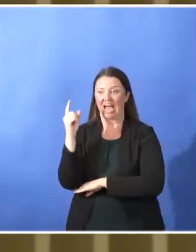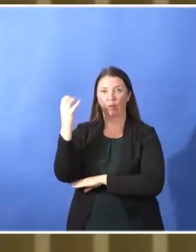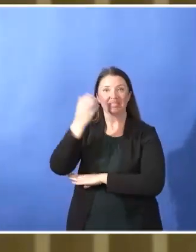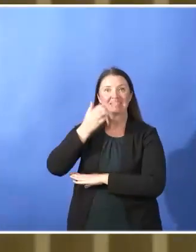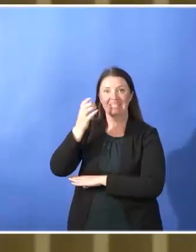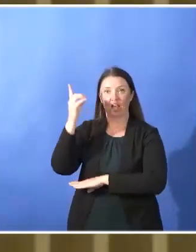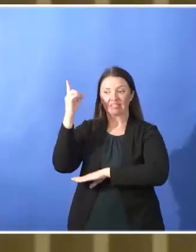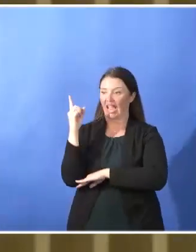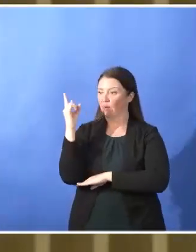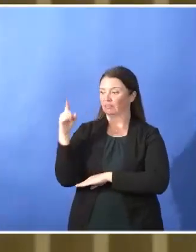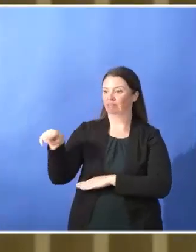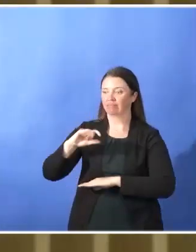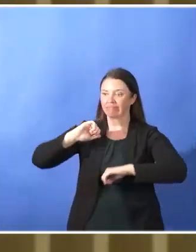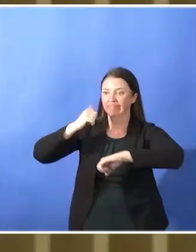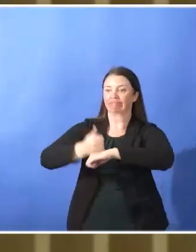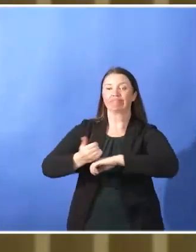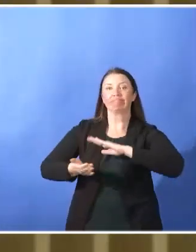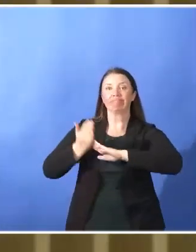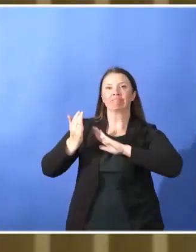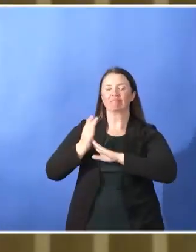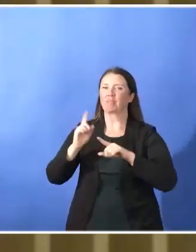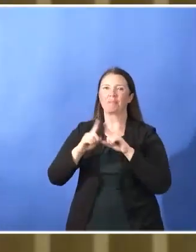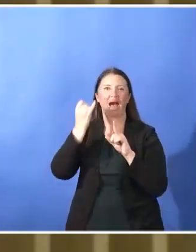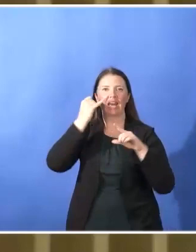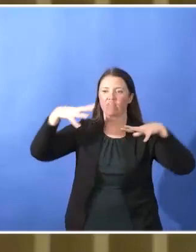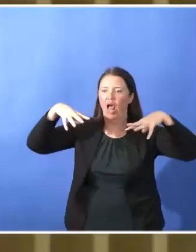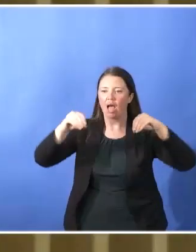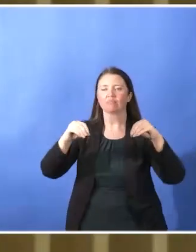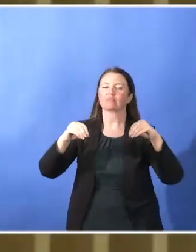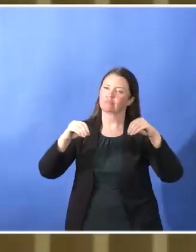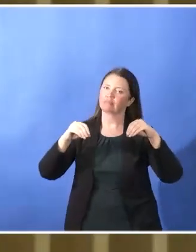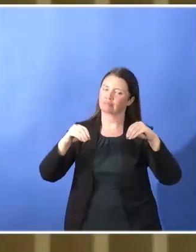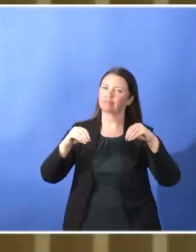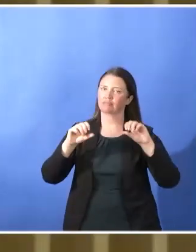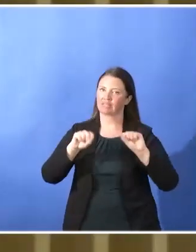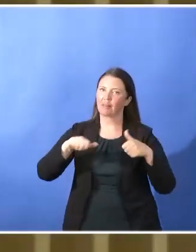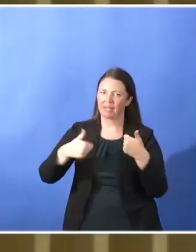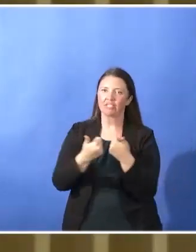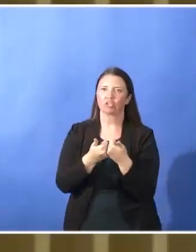IN THE DAYS AFTER, CHALLENGES TO RESTORE BACKUP POWER AND FUEL. WE ARE ACTIVELY MONITORING THIS